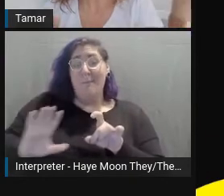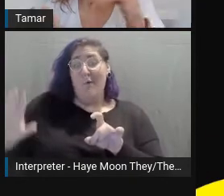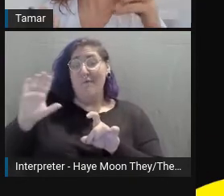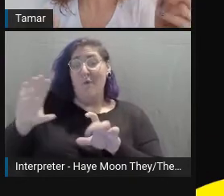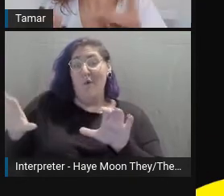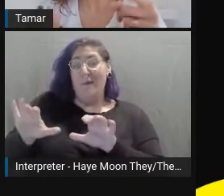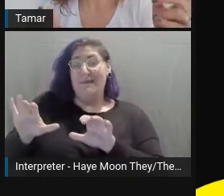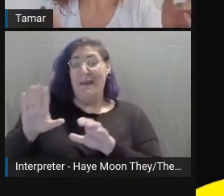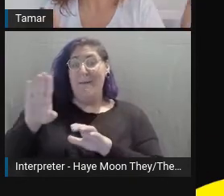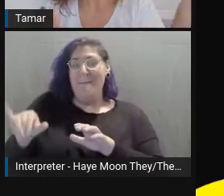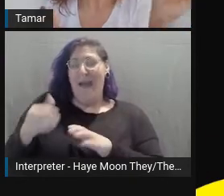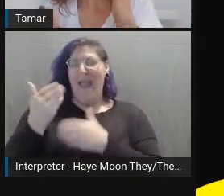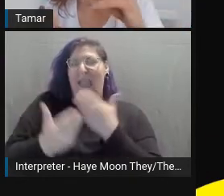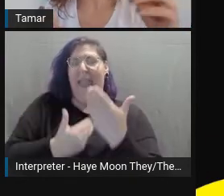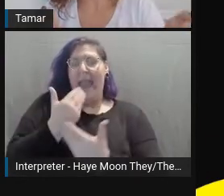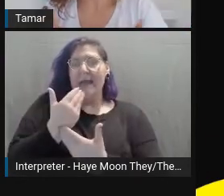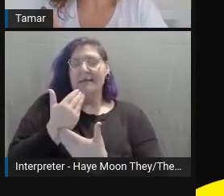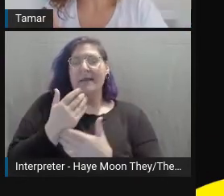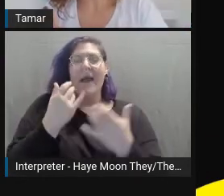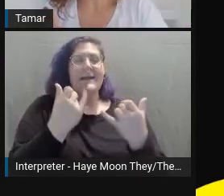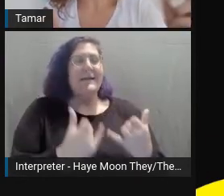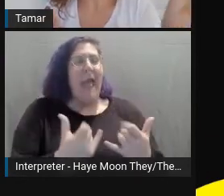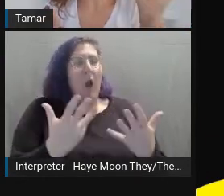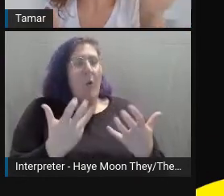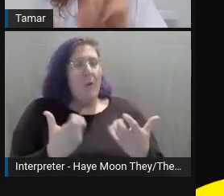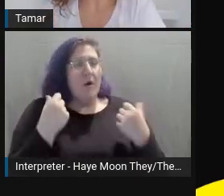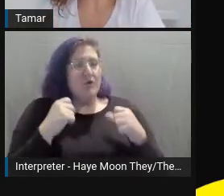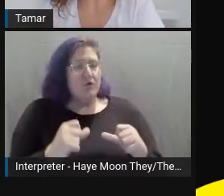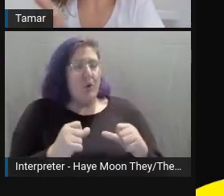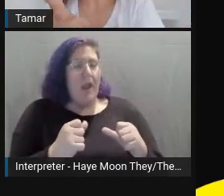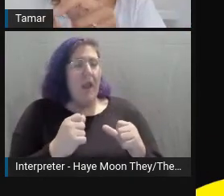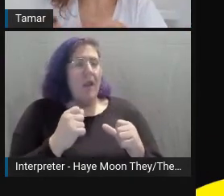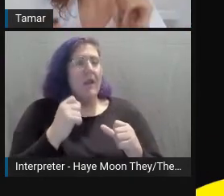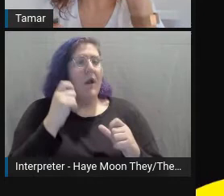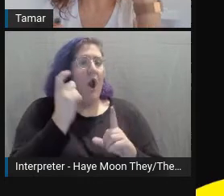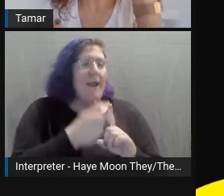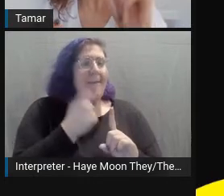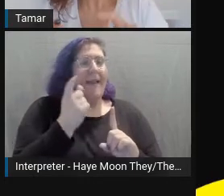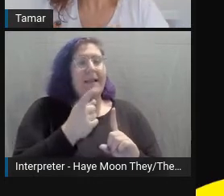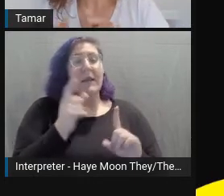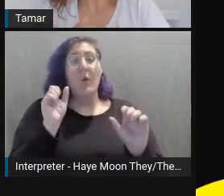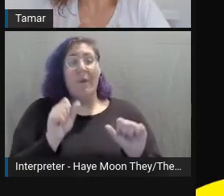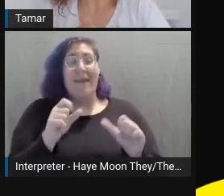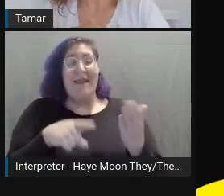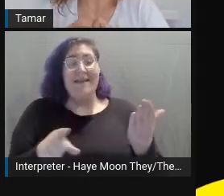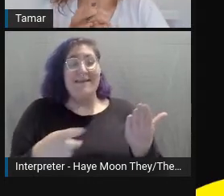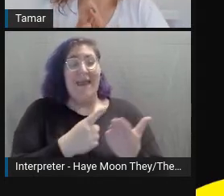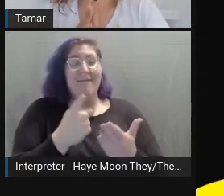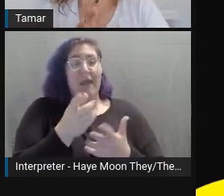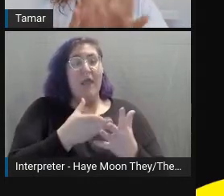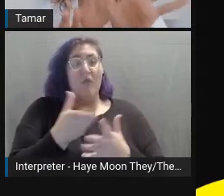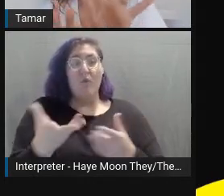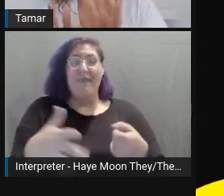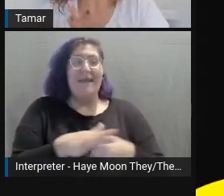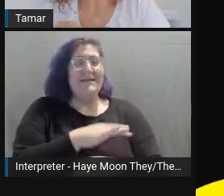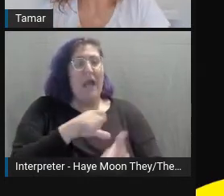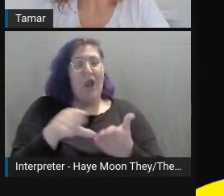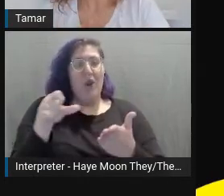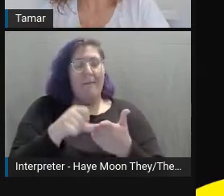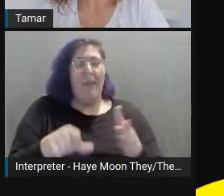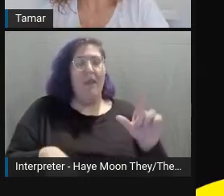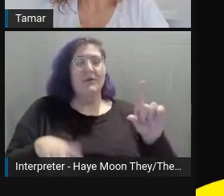just navigating through all elements on a page and able to focus,